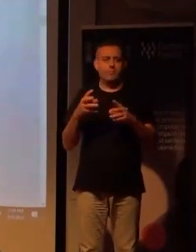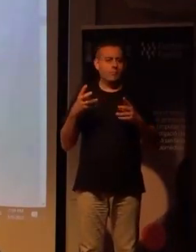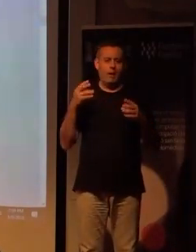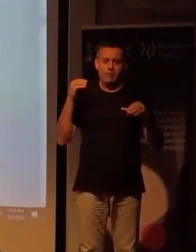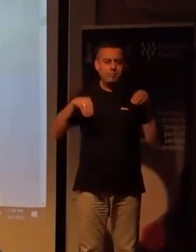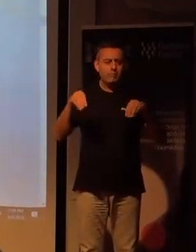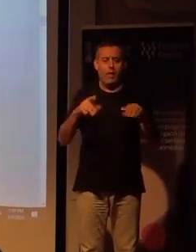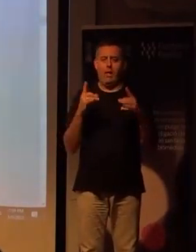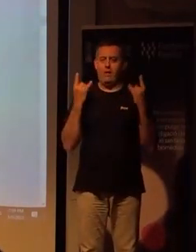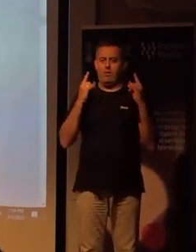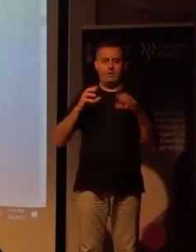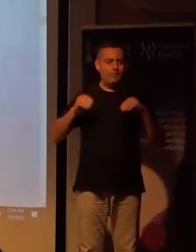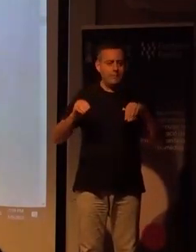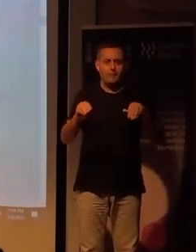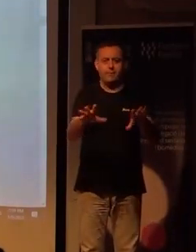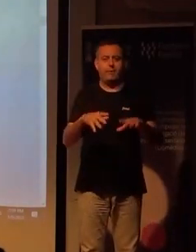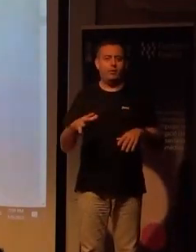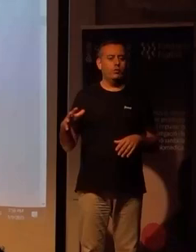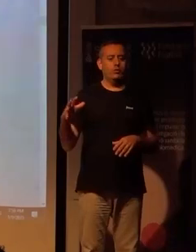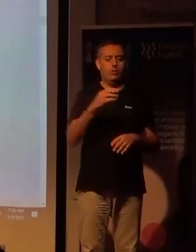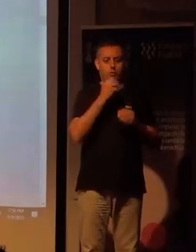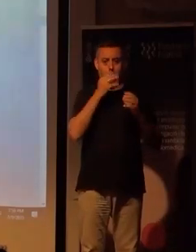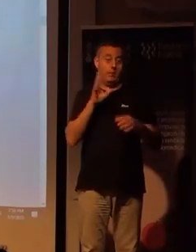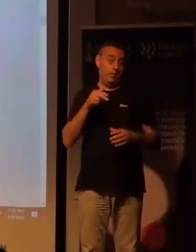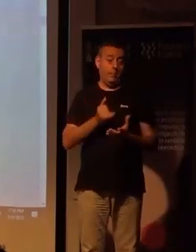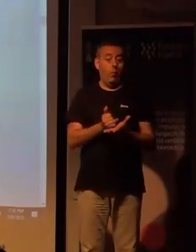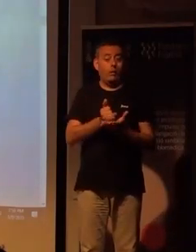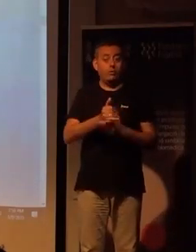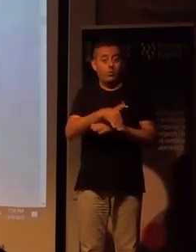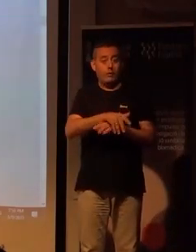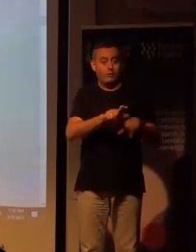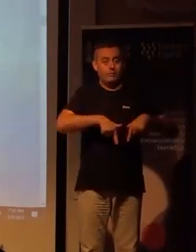and planning plots for urban gardens because it has been shown that this is a proven method